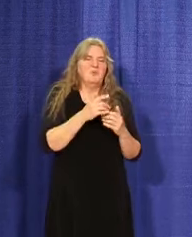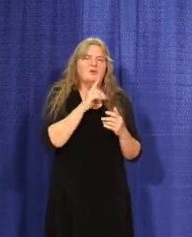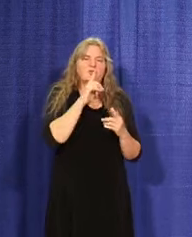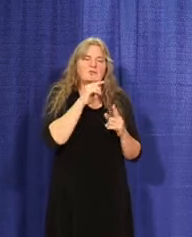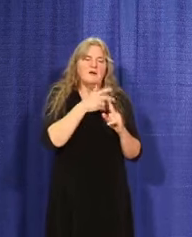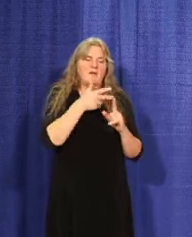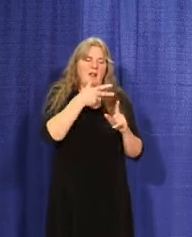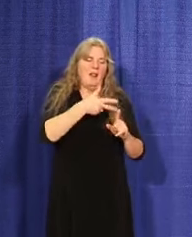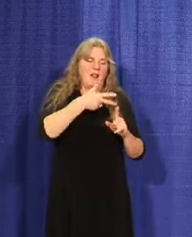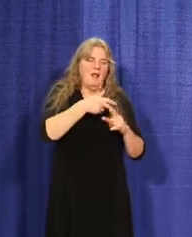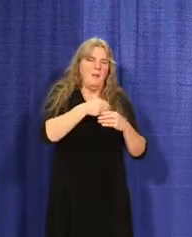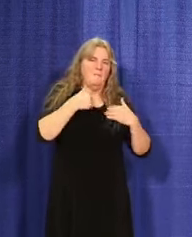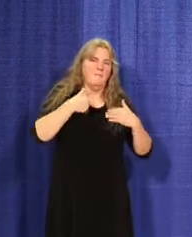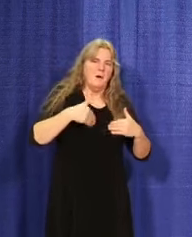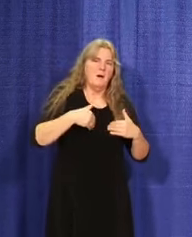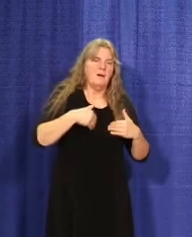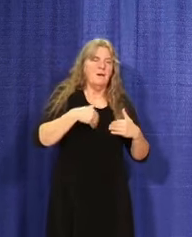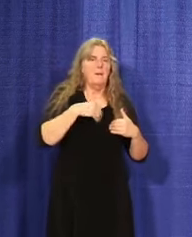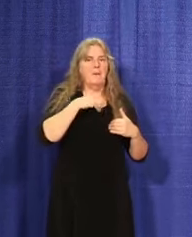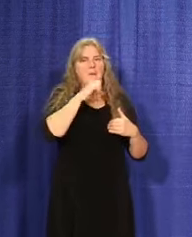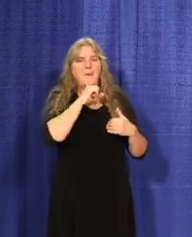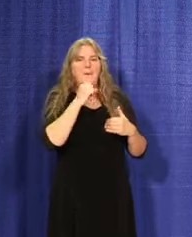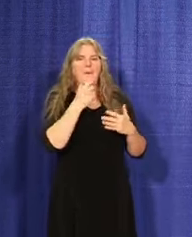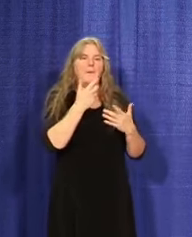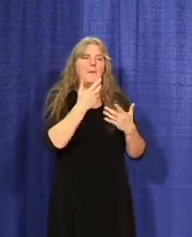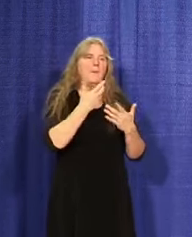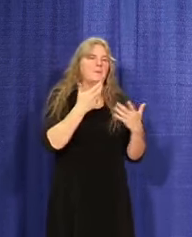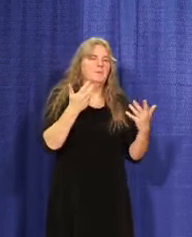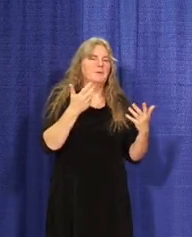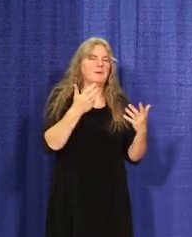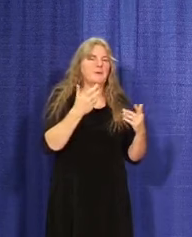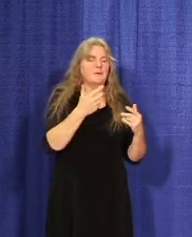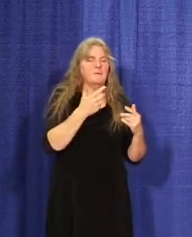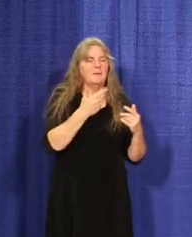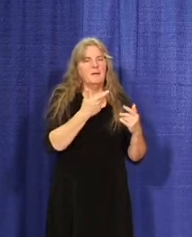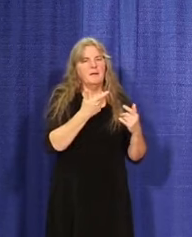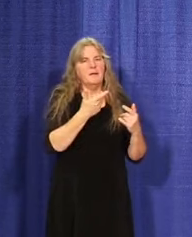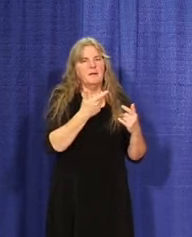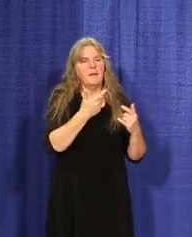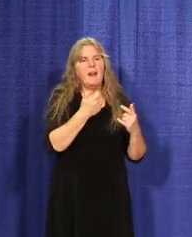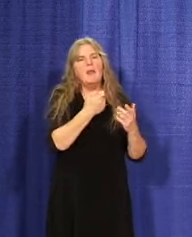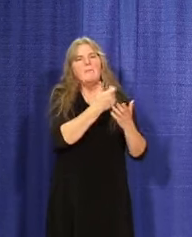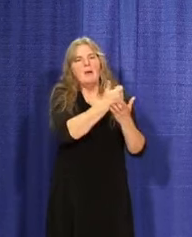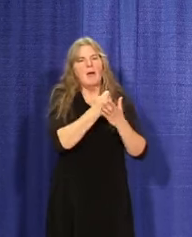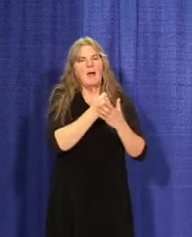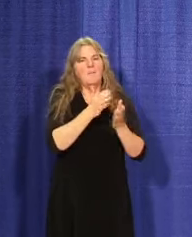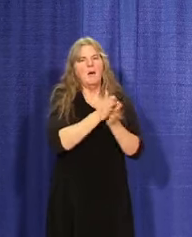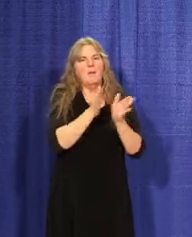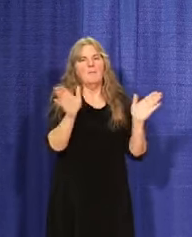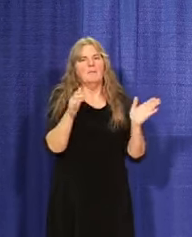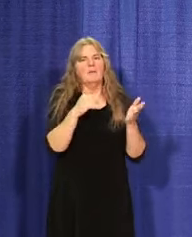But it is irrelevant for public health purposes. Pat: The second question?